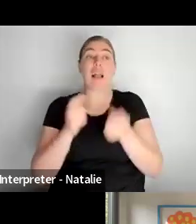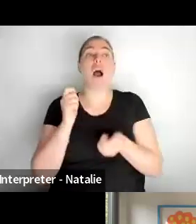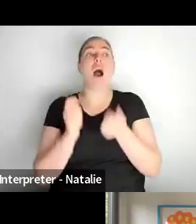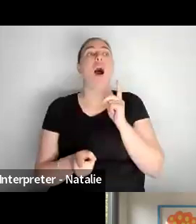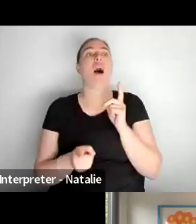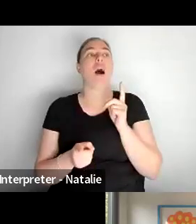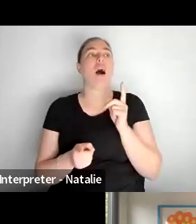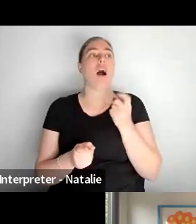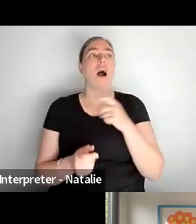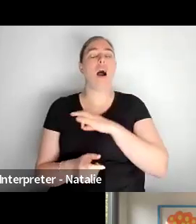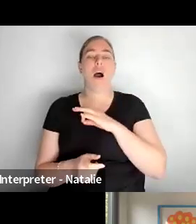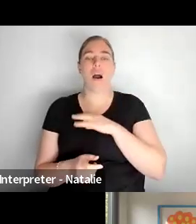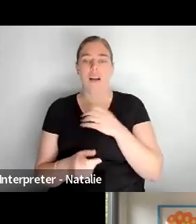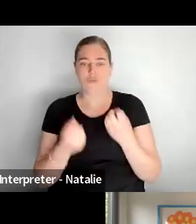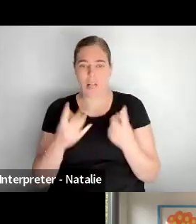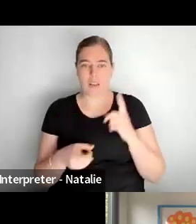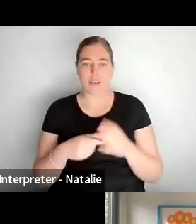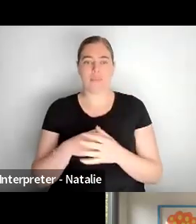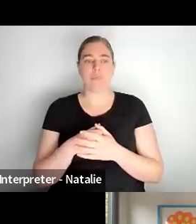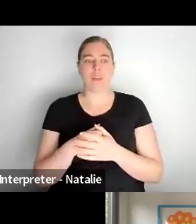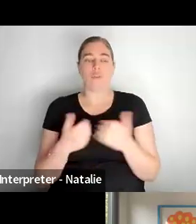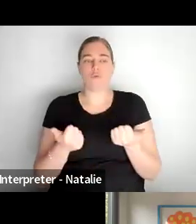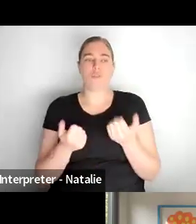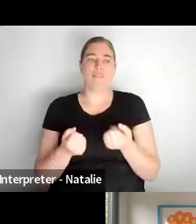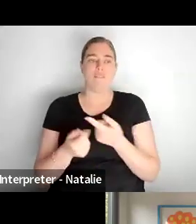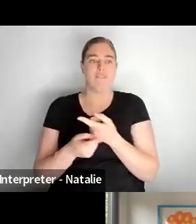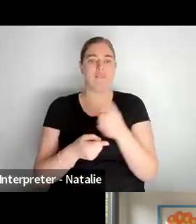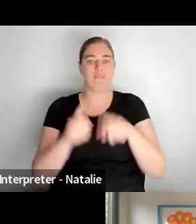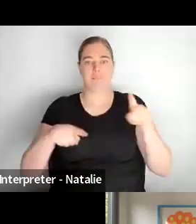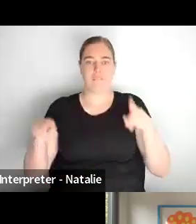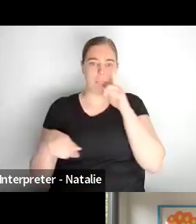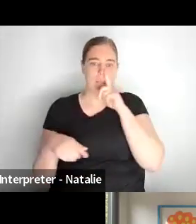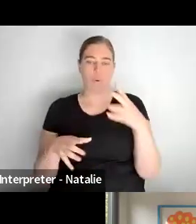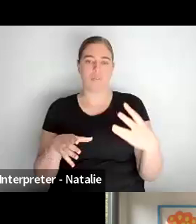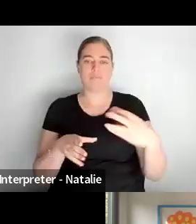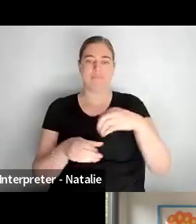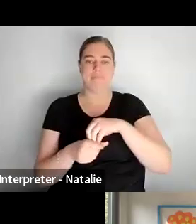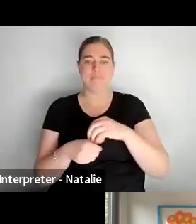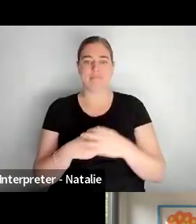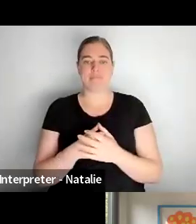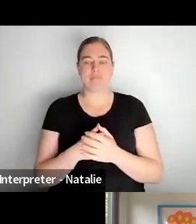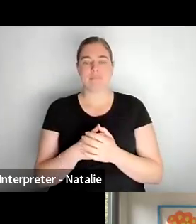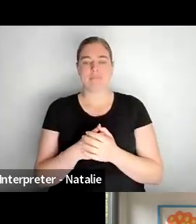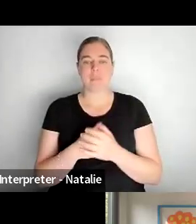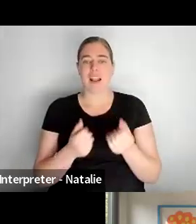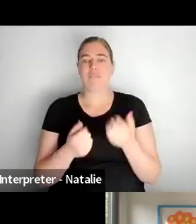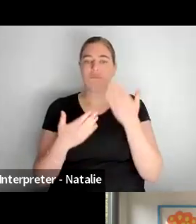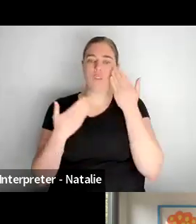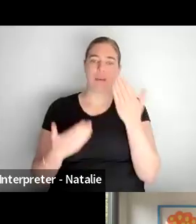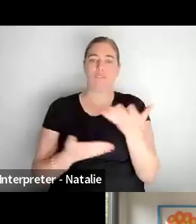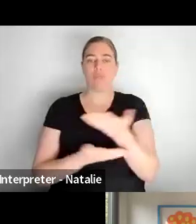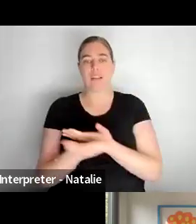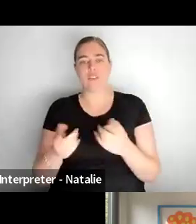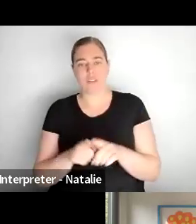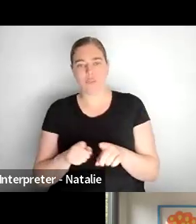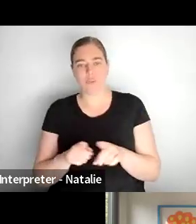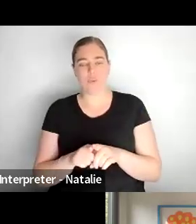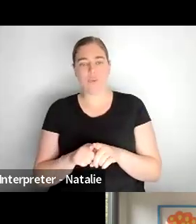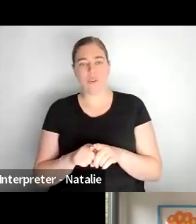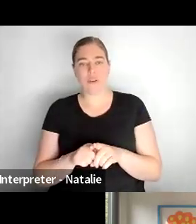And everyone -- having everyone's perspectives around things. People can see it one way,